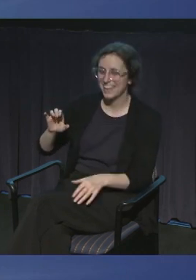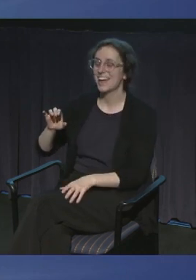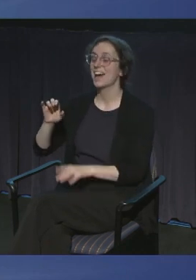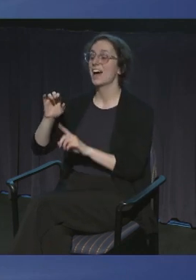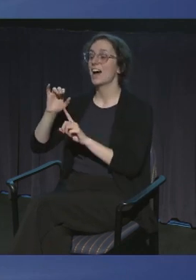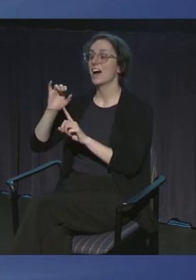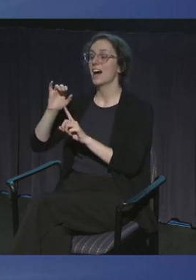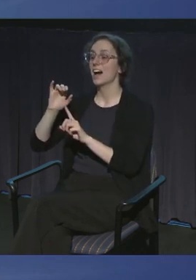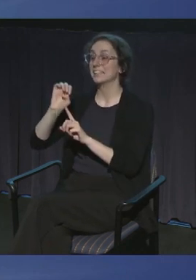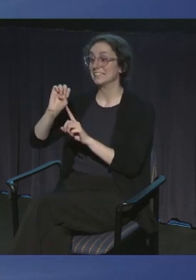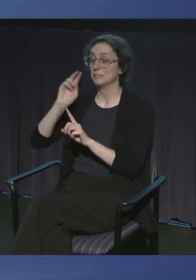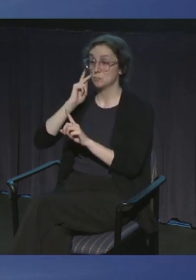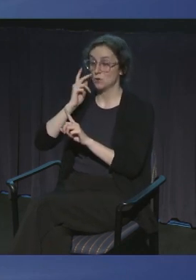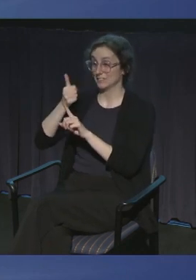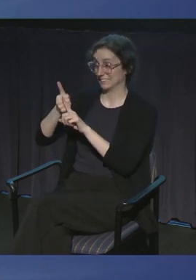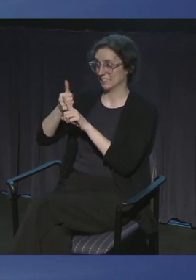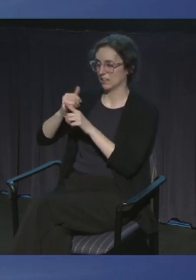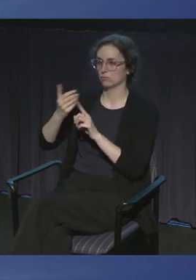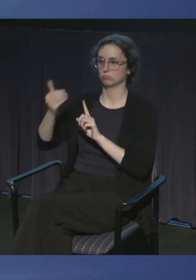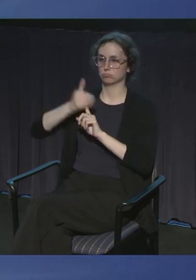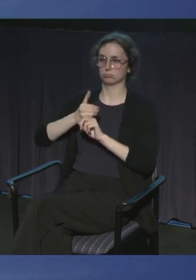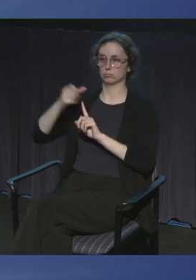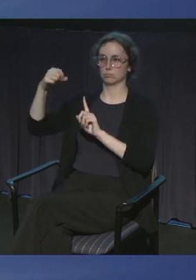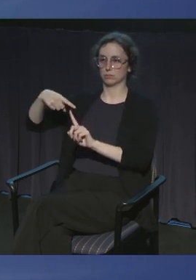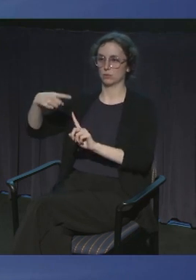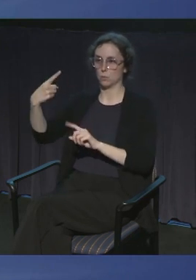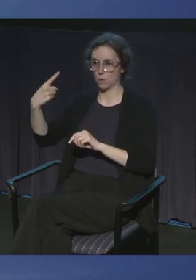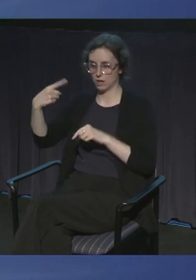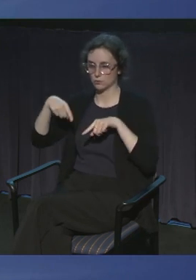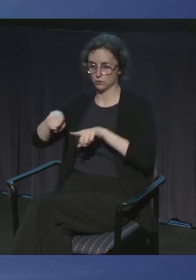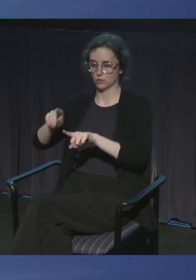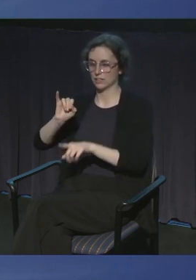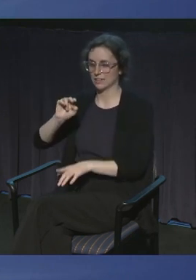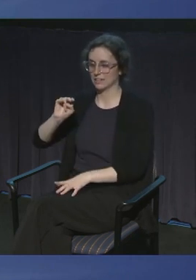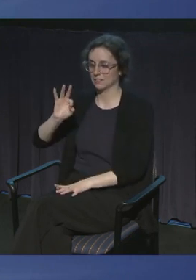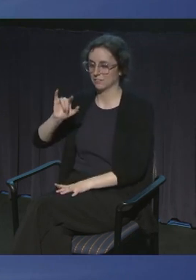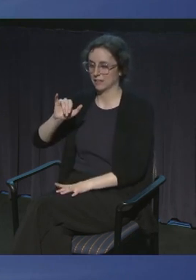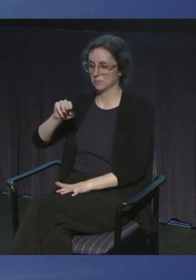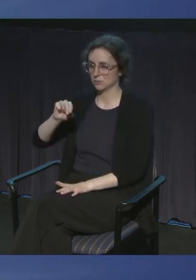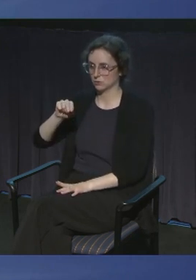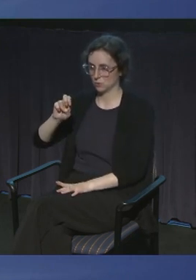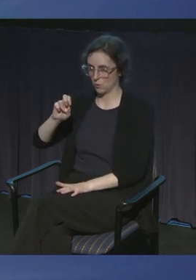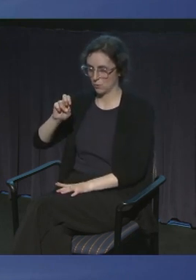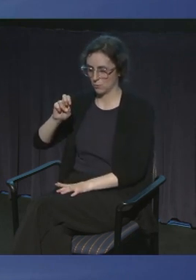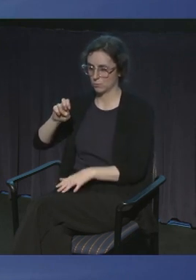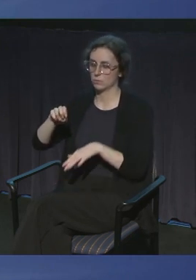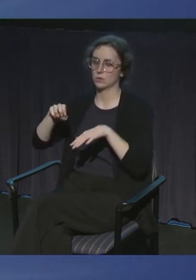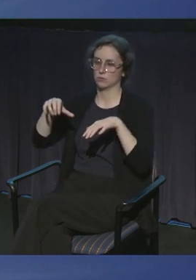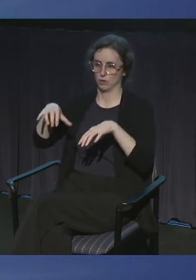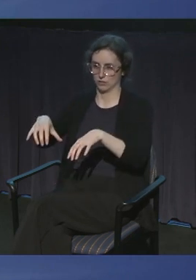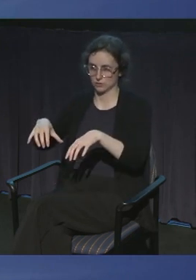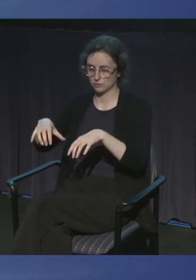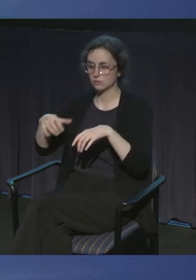ACCESS SIGNAL 1 IN INFLAMMAZONE ACTIVATION. SO WE WERE ABLE TO IDENTIFY THE SPECIFIC MOLECULE